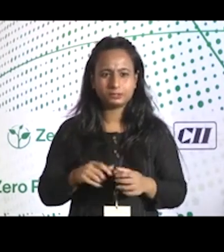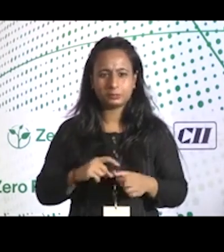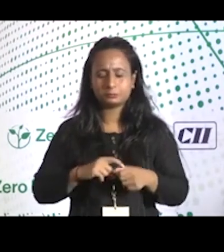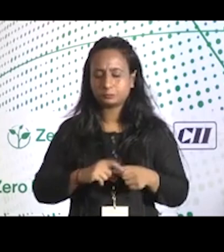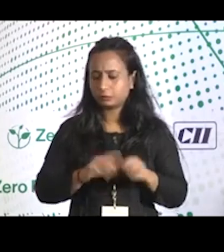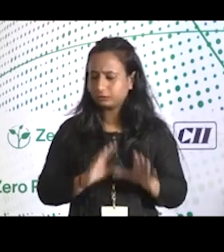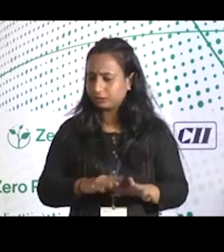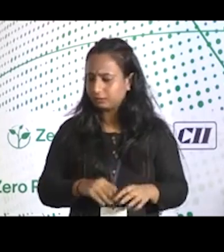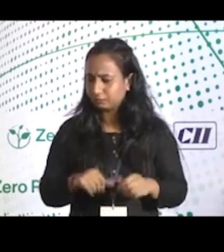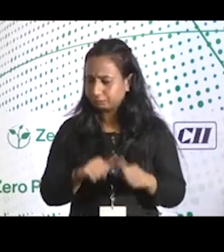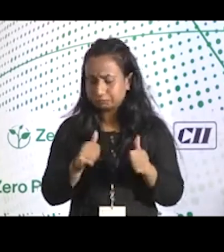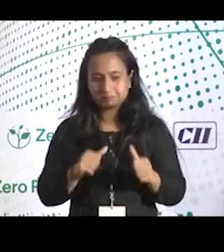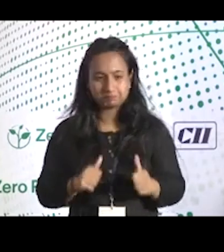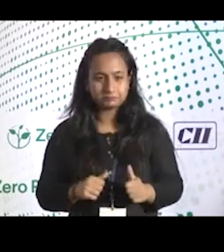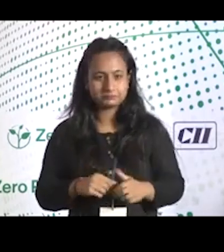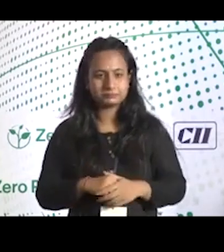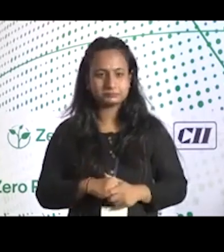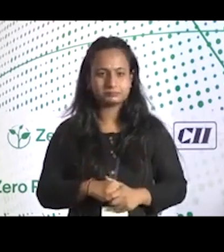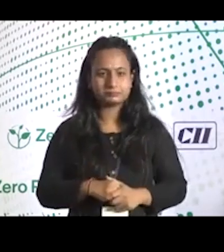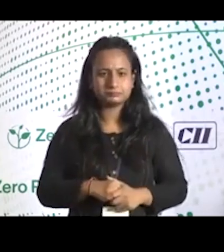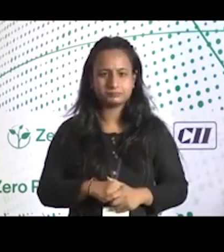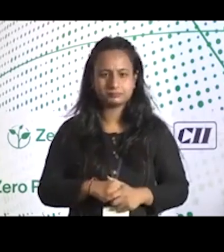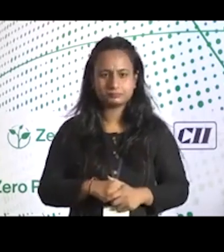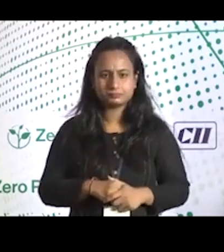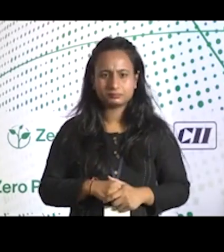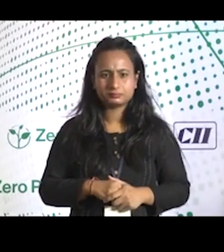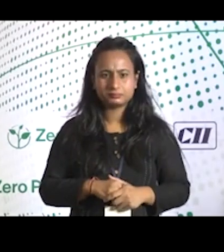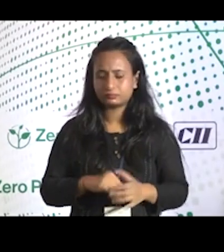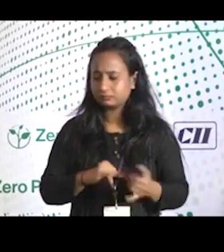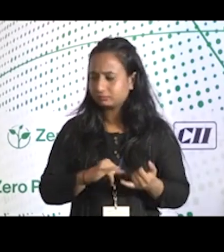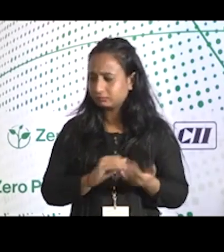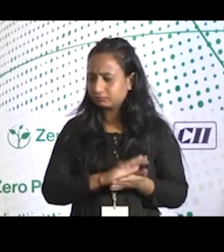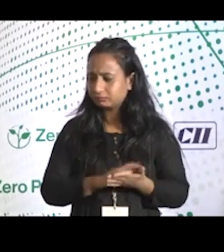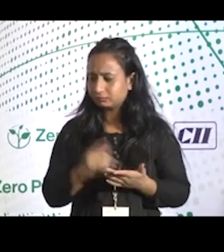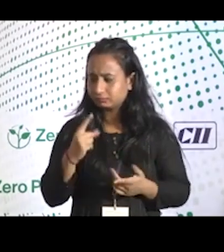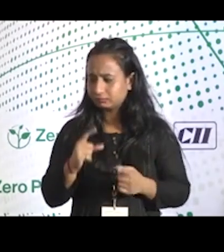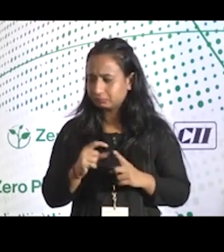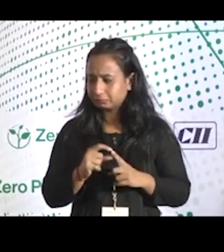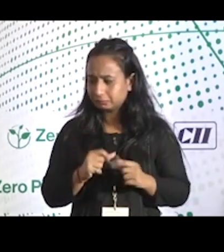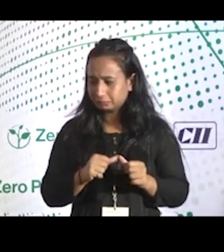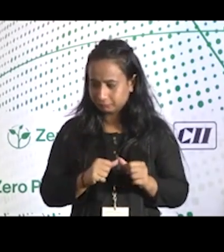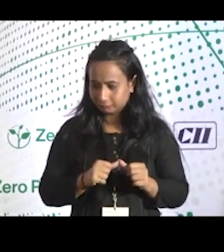So she very rightly pointed out Shilpa, you know, how you are intending to